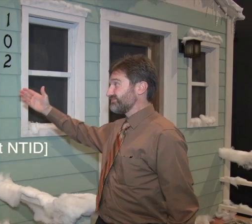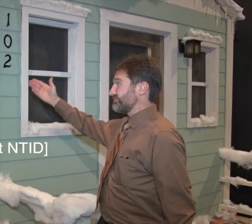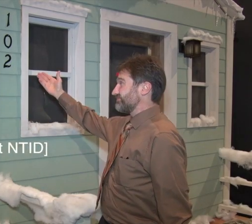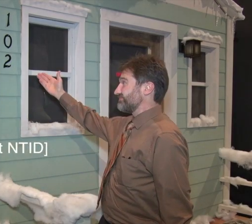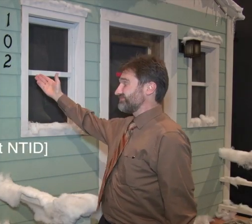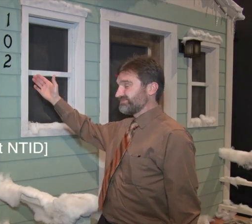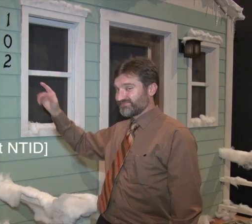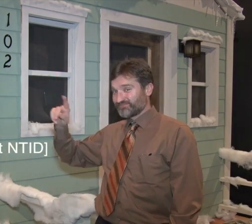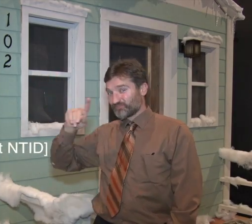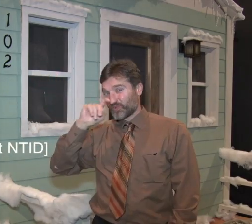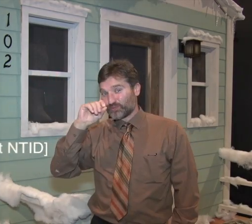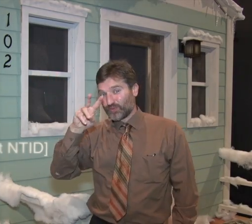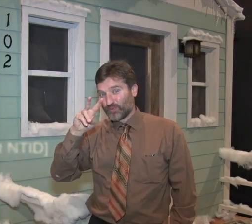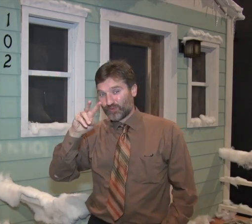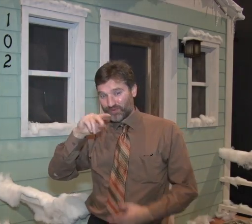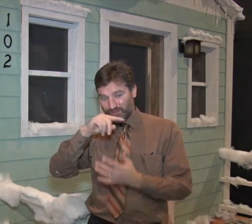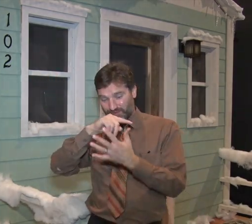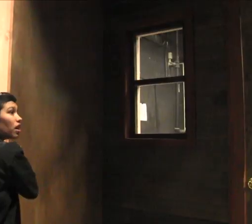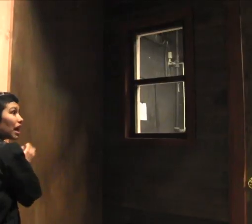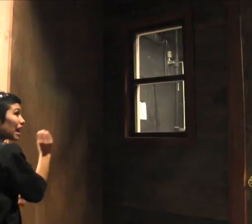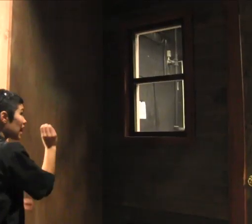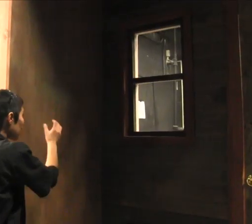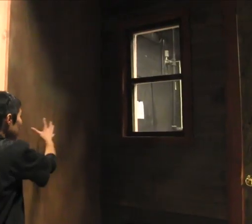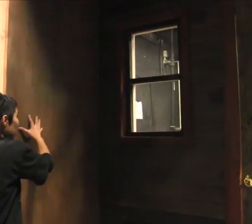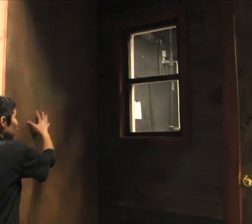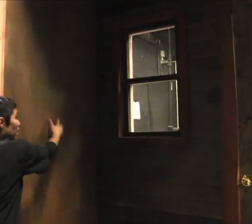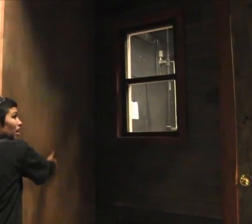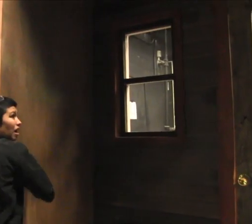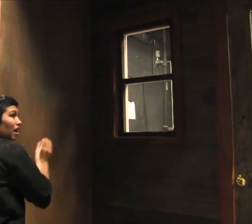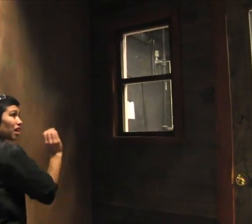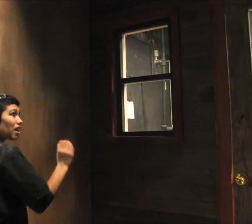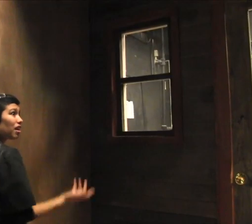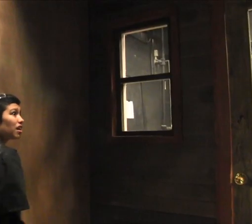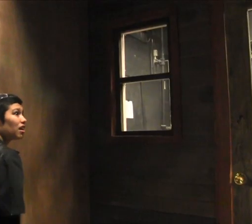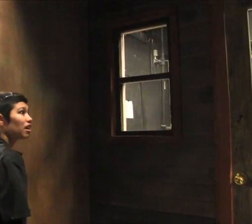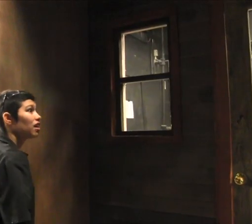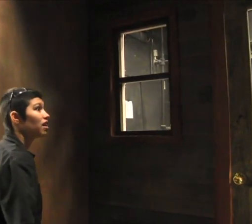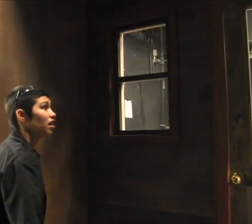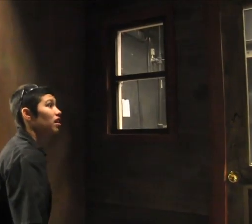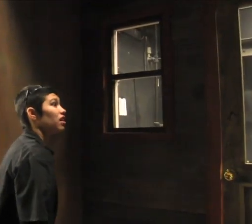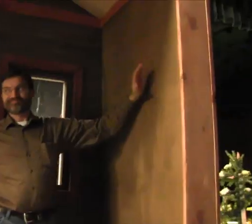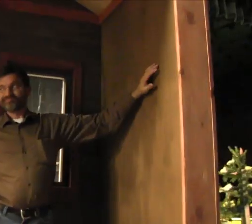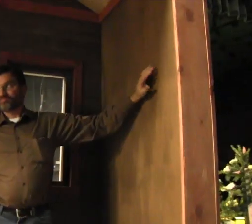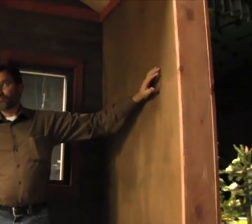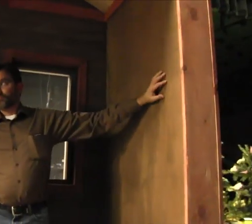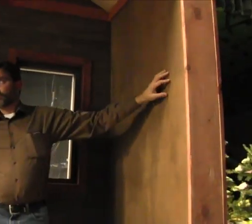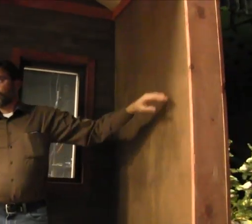Whoa... that goes a long way back! Many many many productions!